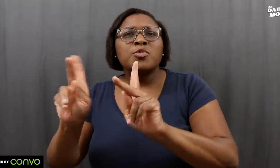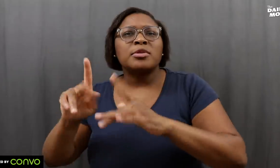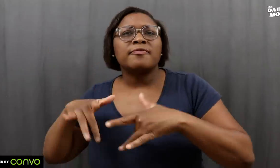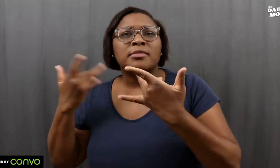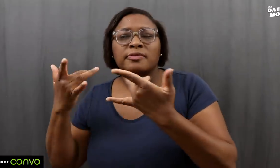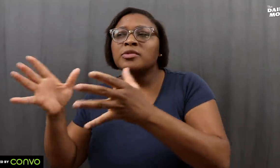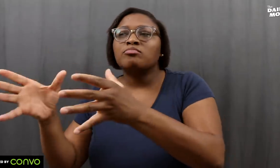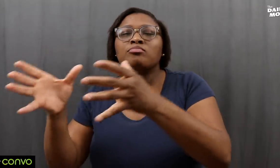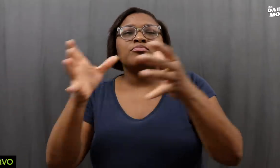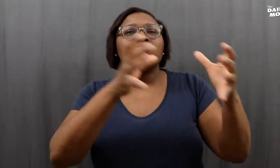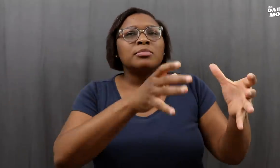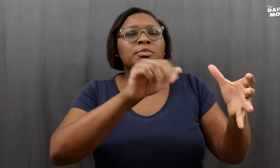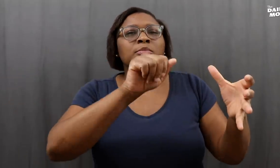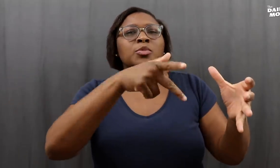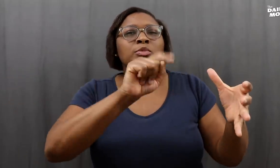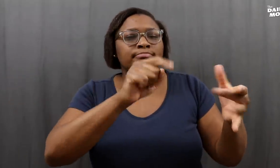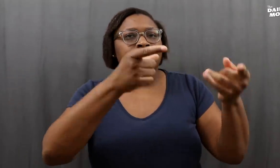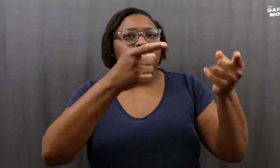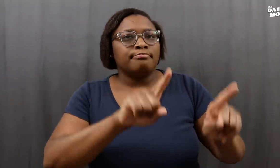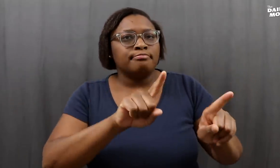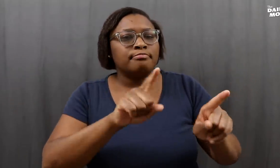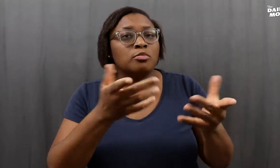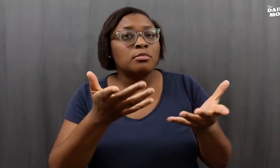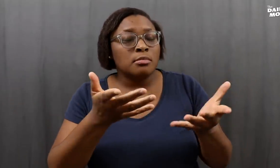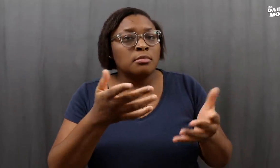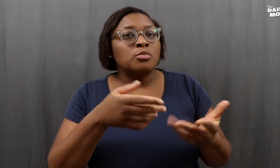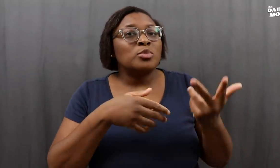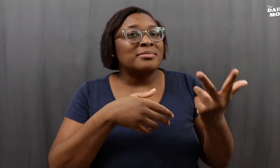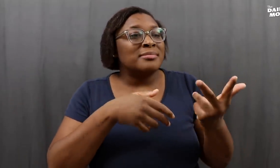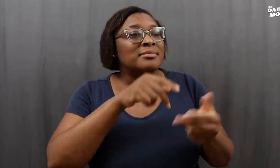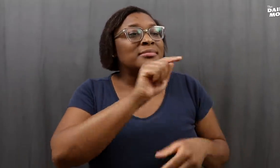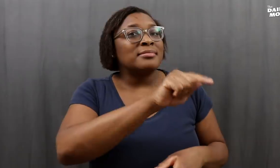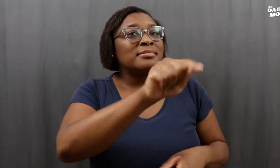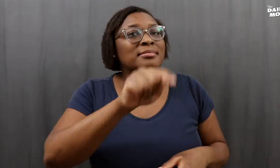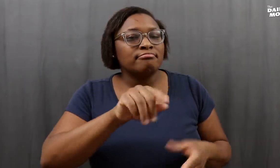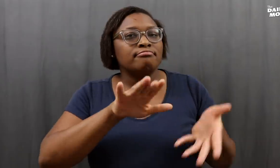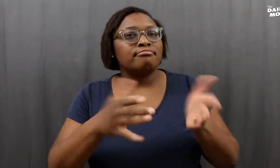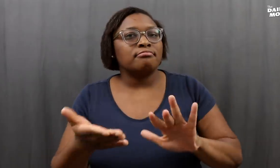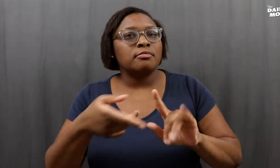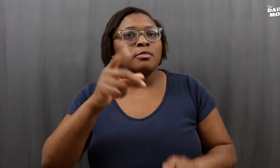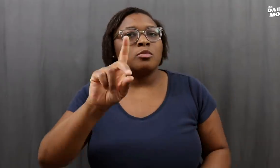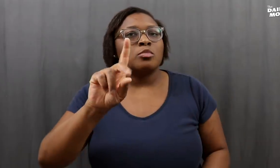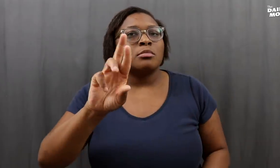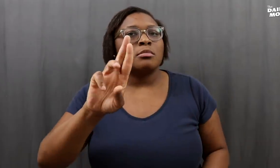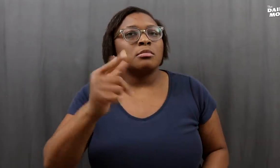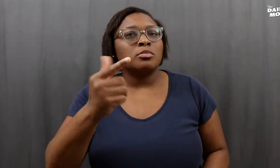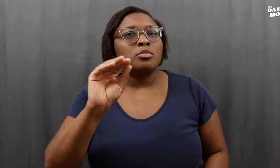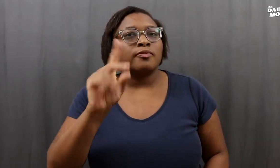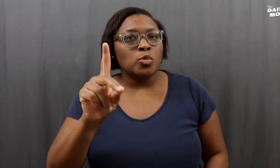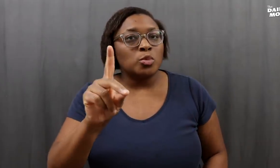a venue and at an apartment died from drug overdoses.